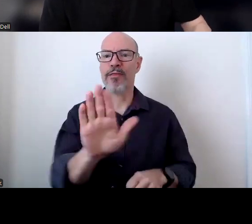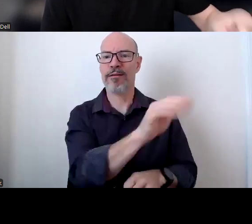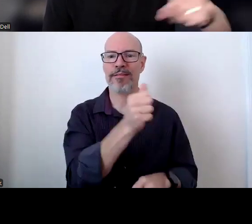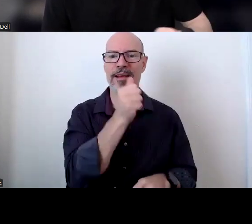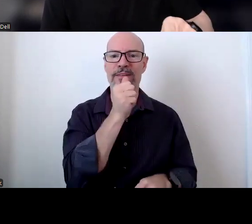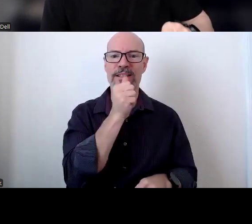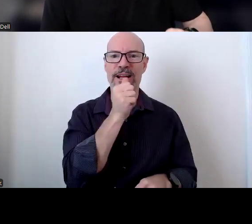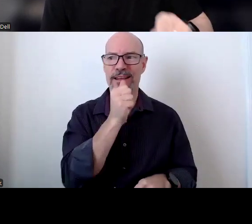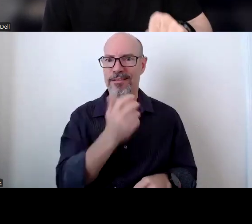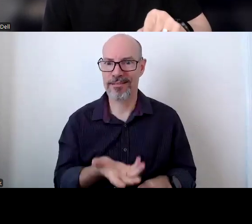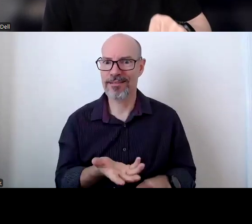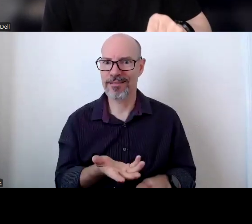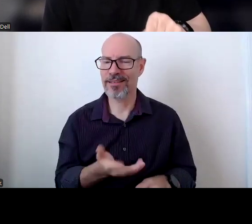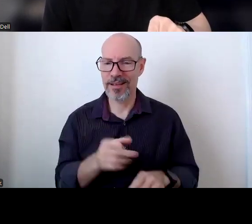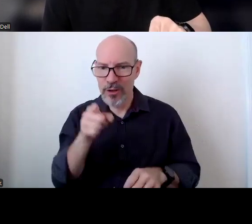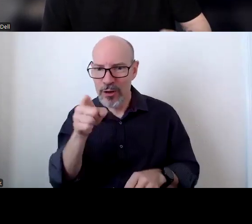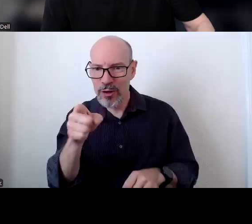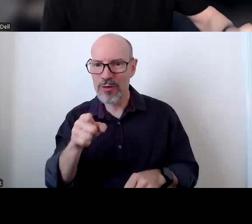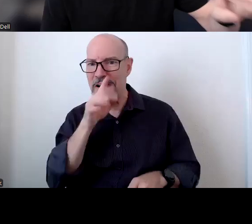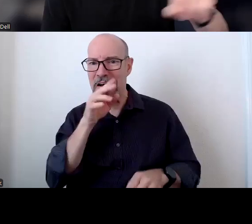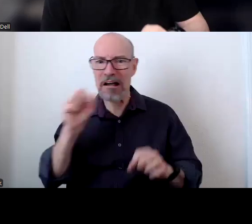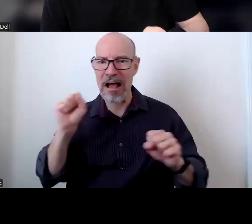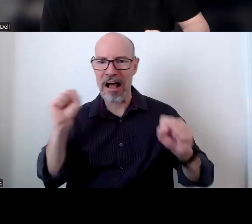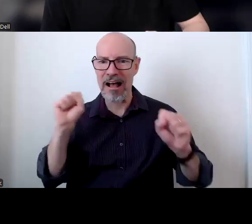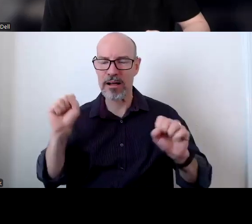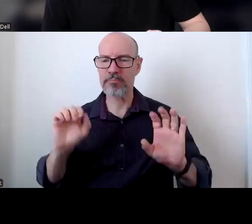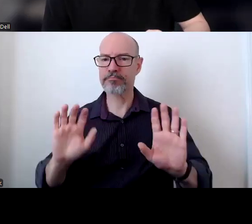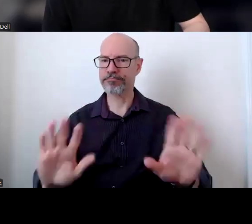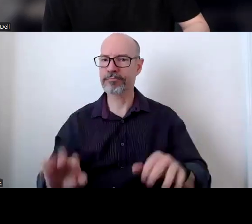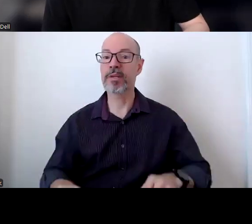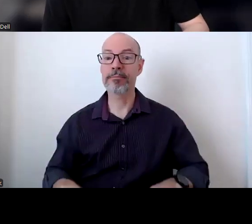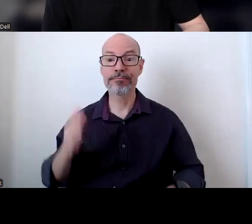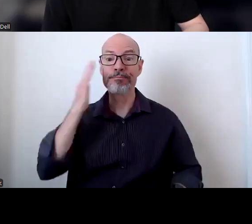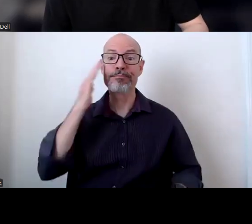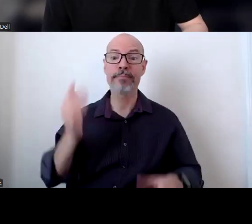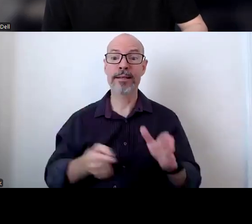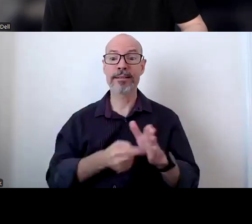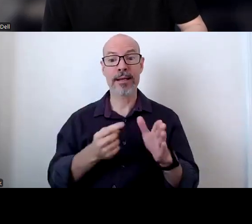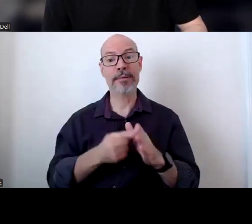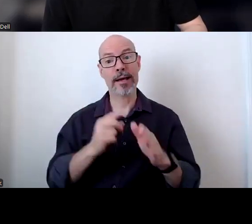person's confidentiality. The flip side of that nobody ever talks about. Sometimes hard-of-hearing